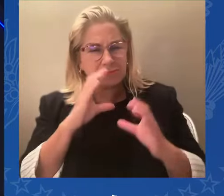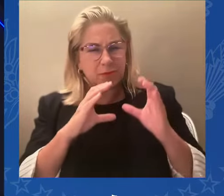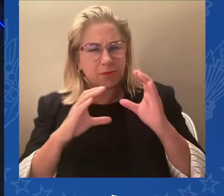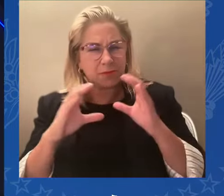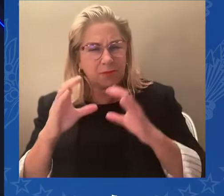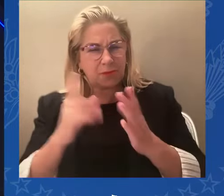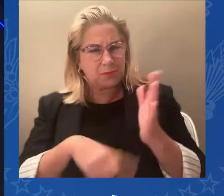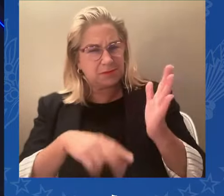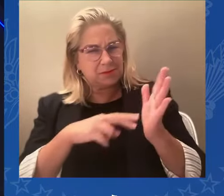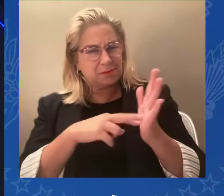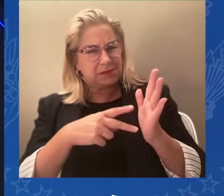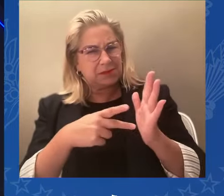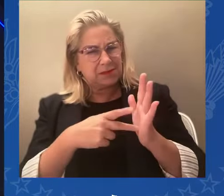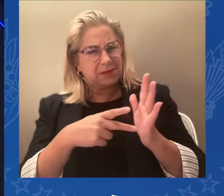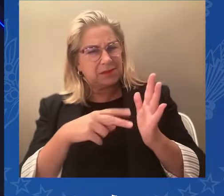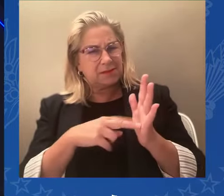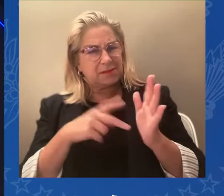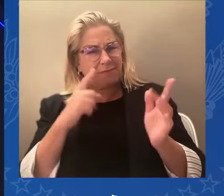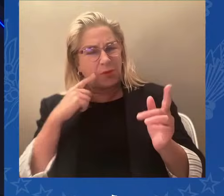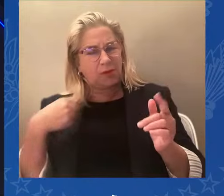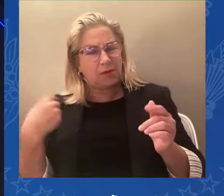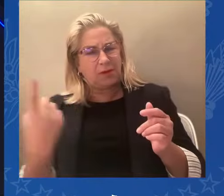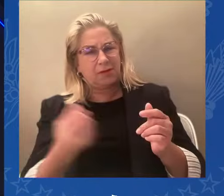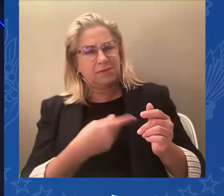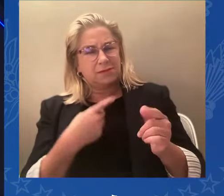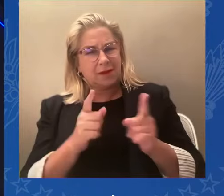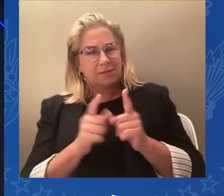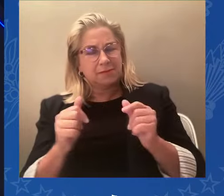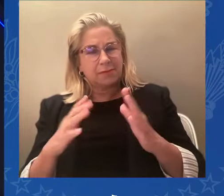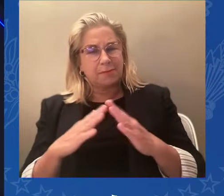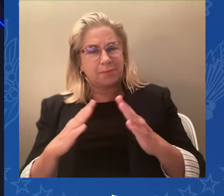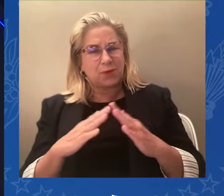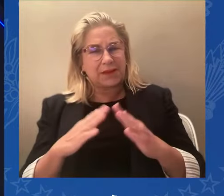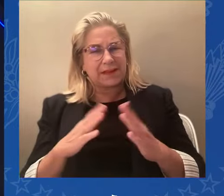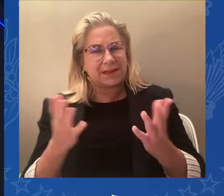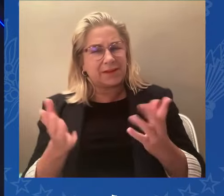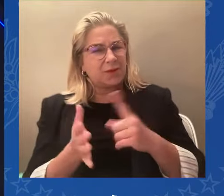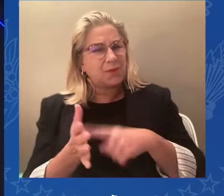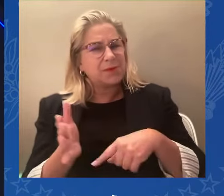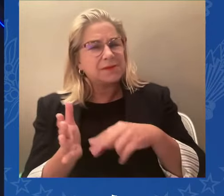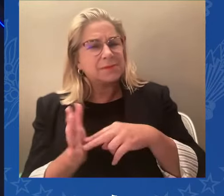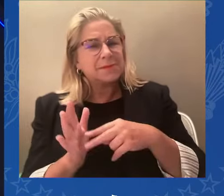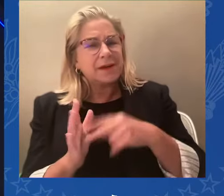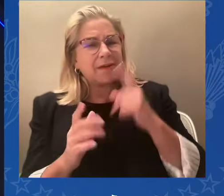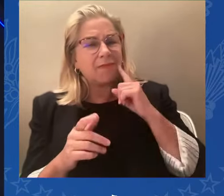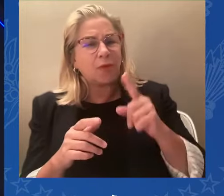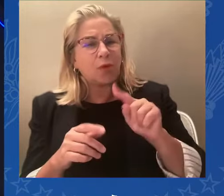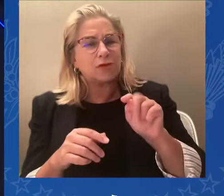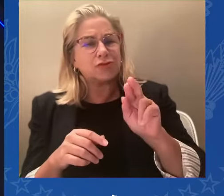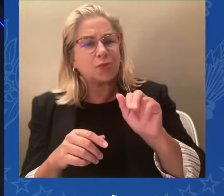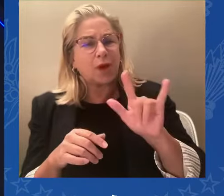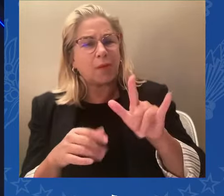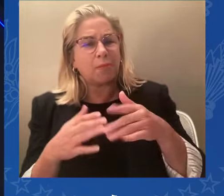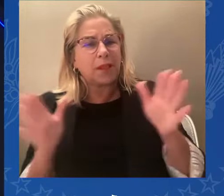We've heard from trailblazers and leaders who have guided us to this pivotal moment and paved the way for victory.